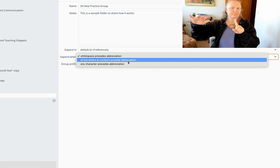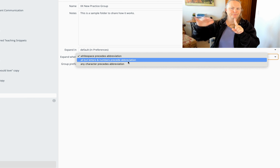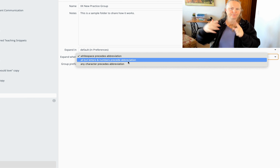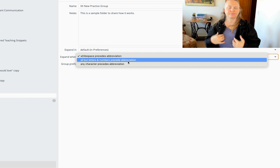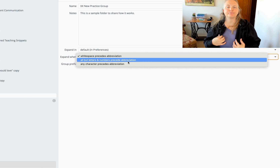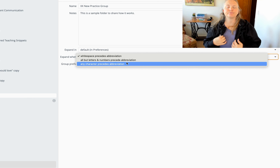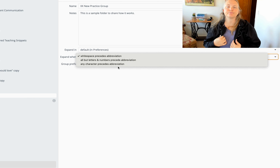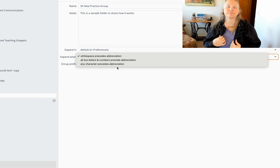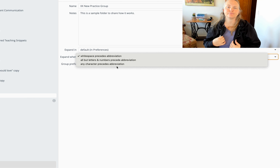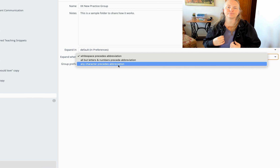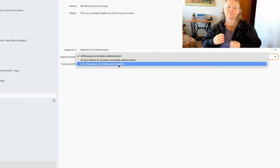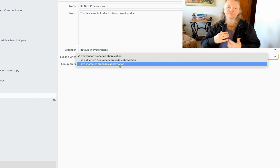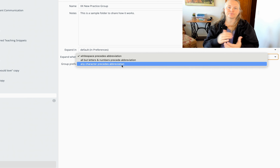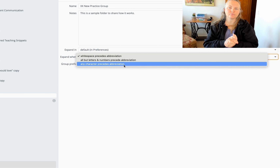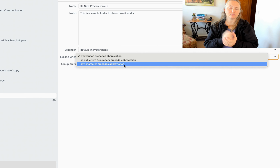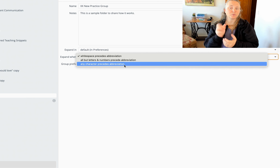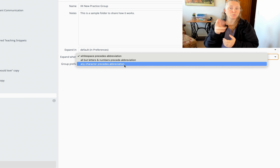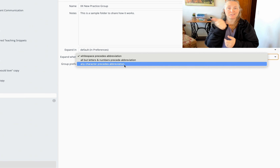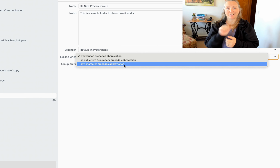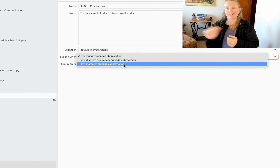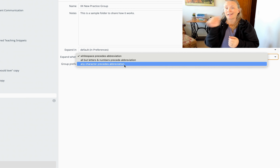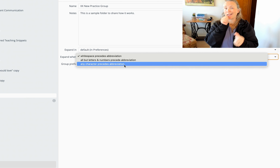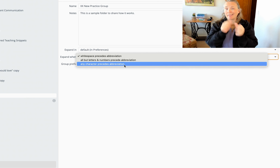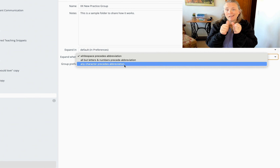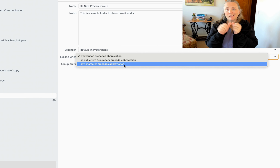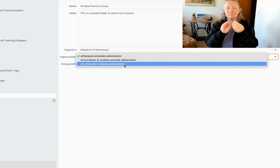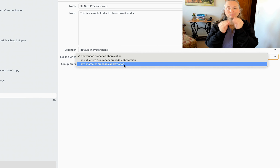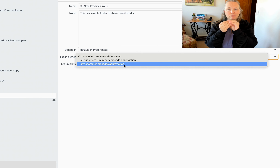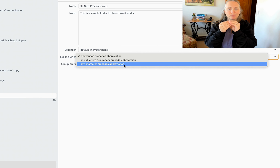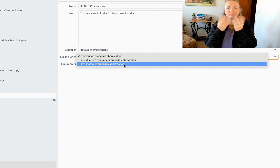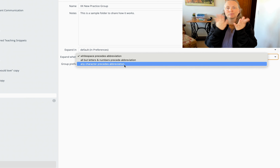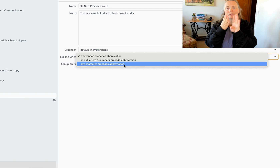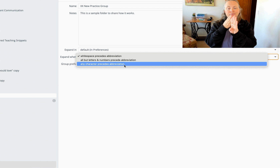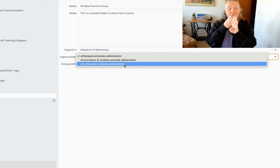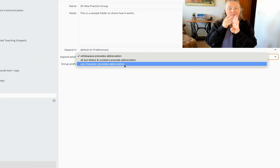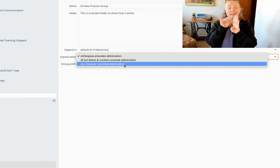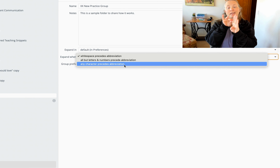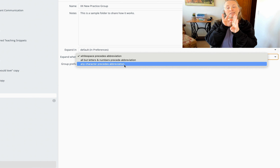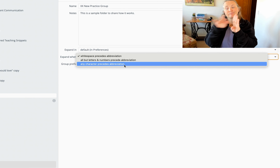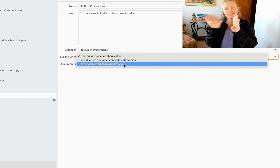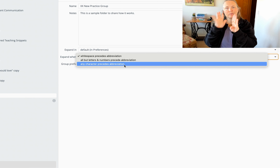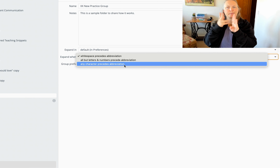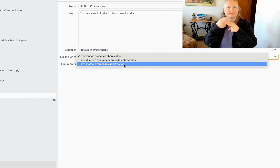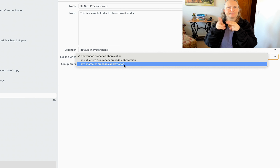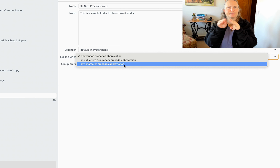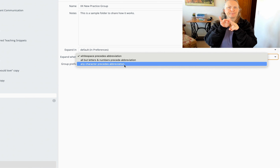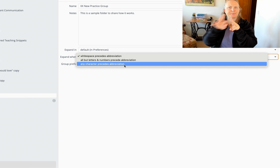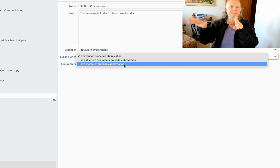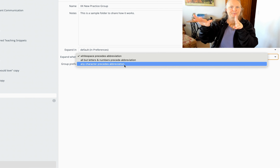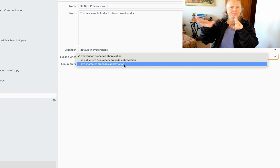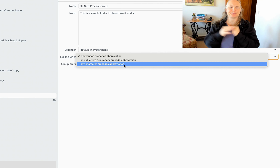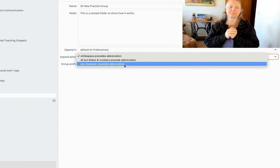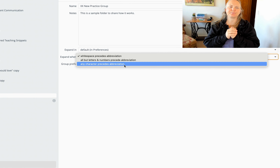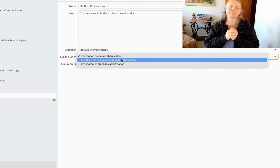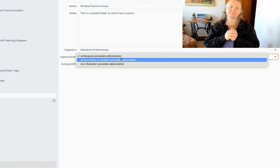or something like that. And then any character can proceed the abbreviation. That means it doesn't matter what you type before it, when you type this abbreviation, it will work.